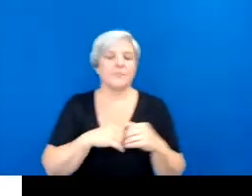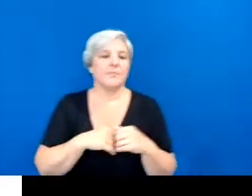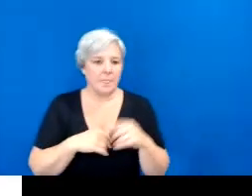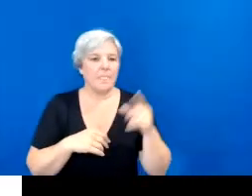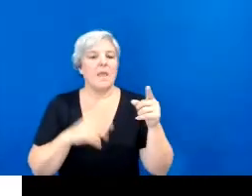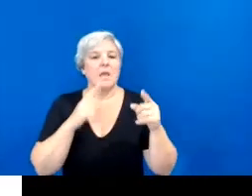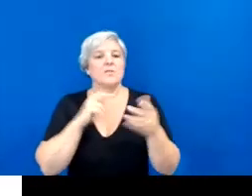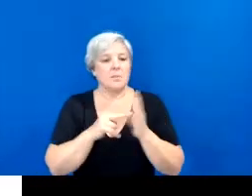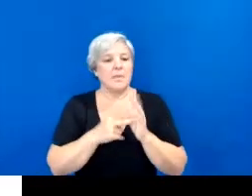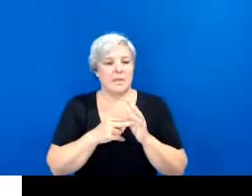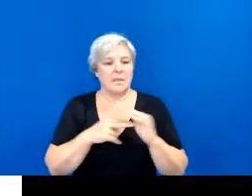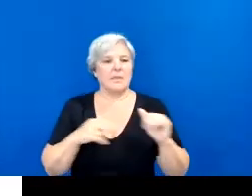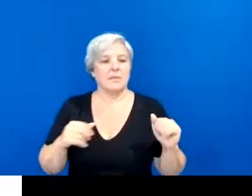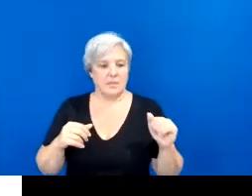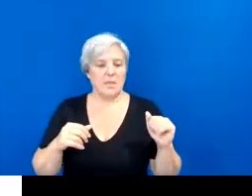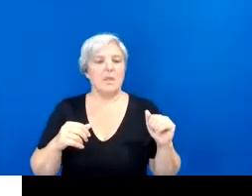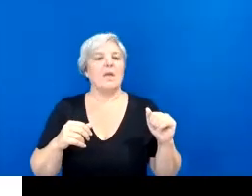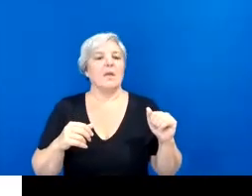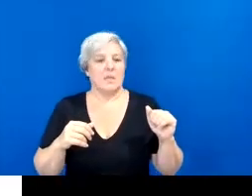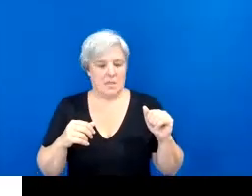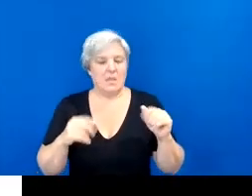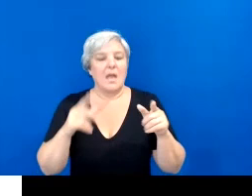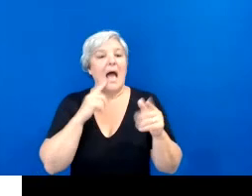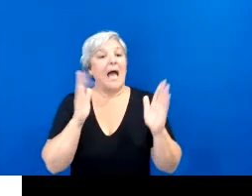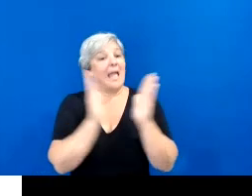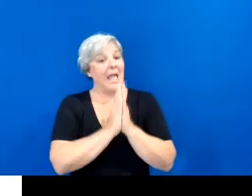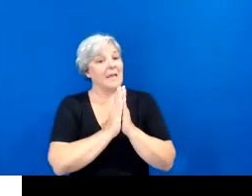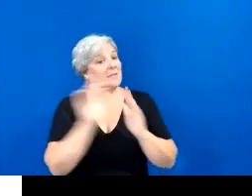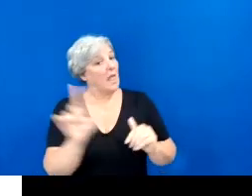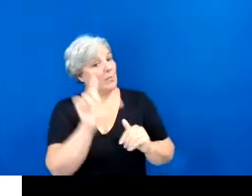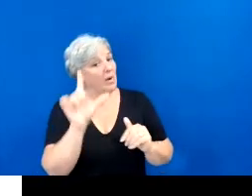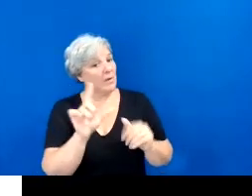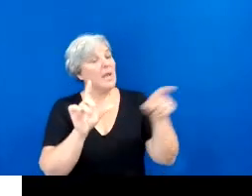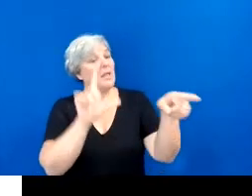Well, the way I determine that is I ask a librarian to figure that out for me.